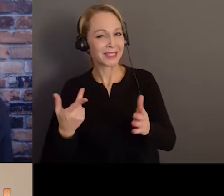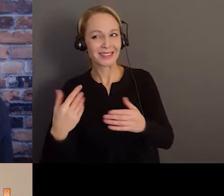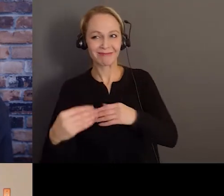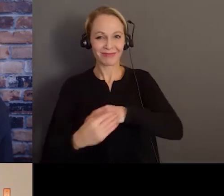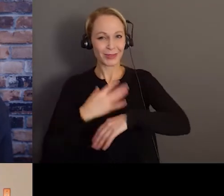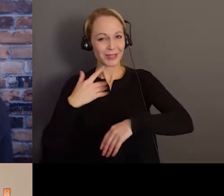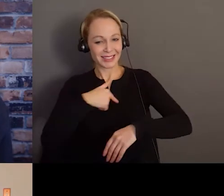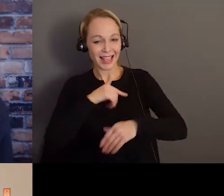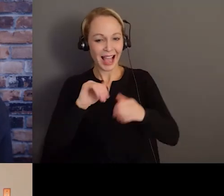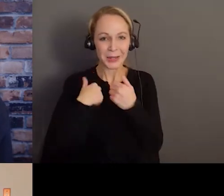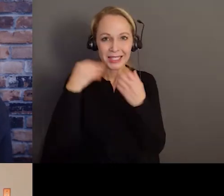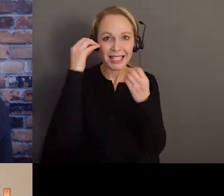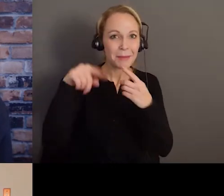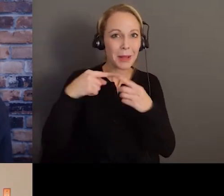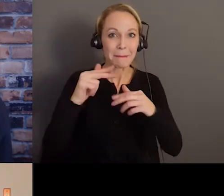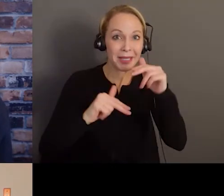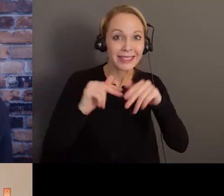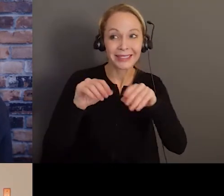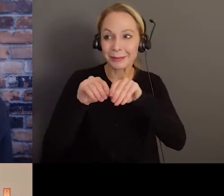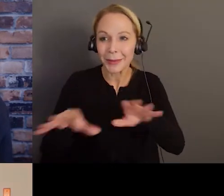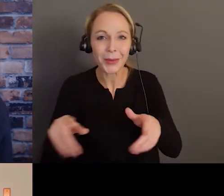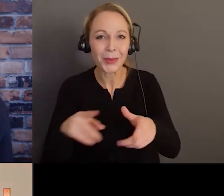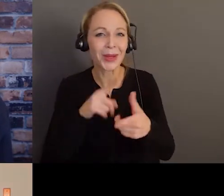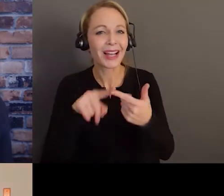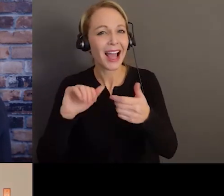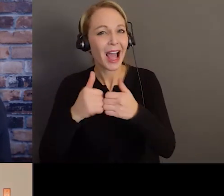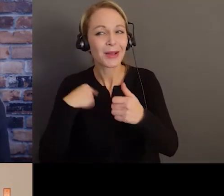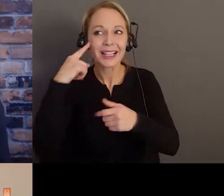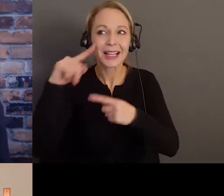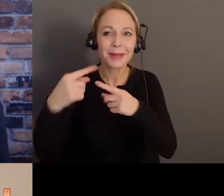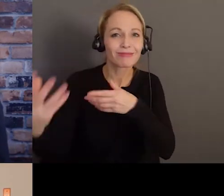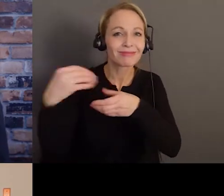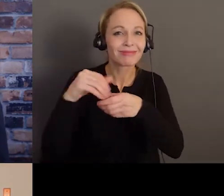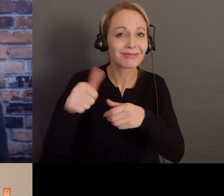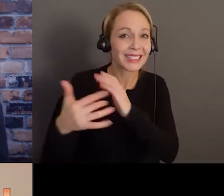BUILD AND DEPLOY AND BRINGING IN OTHER TECHNOLOGIES. YEAH. SO -- HOPEFULLY REFLECTS THAT.